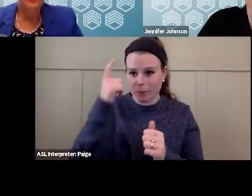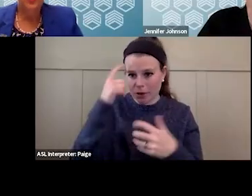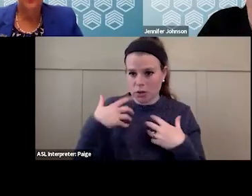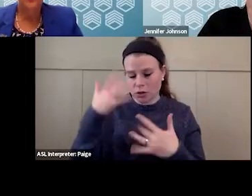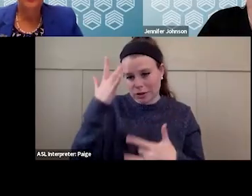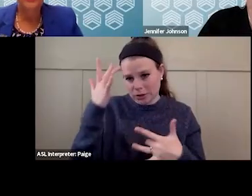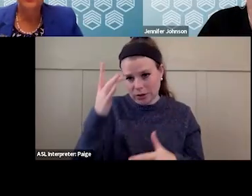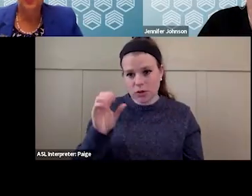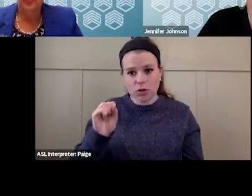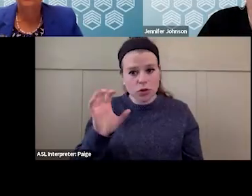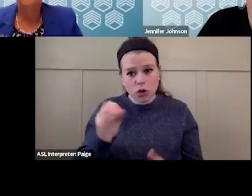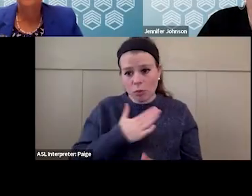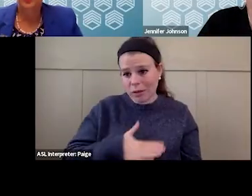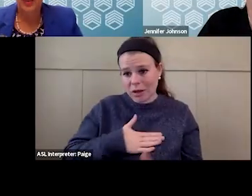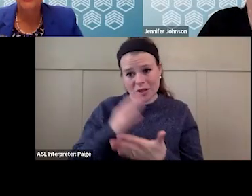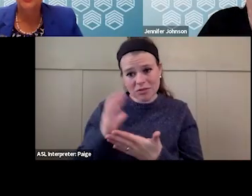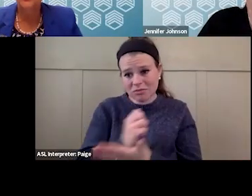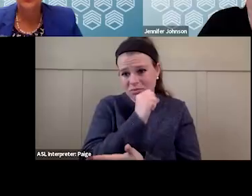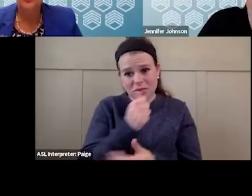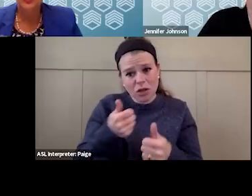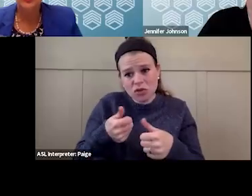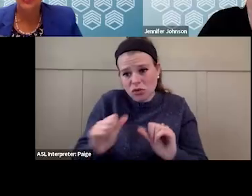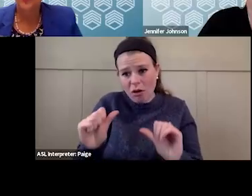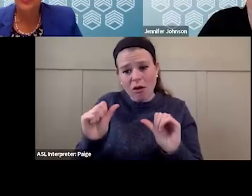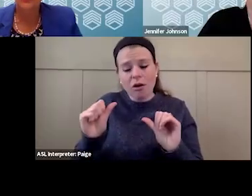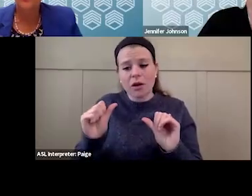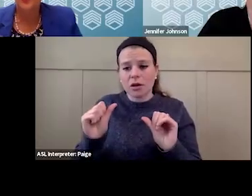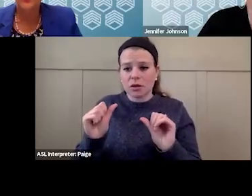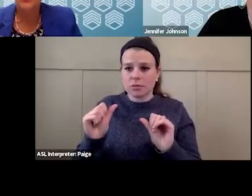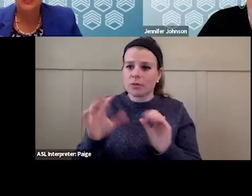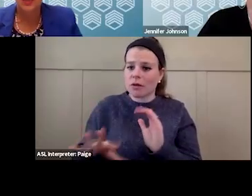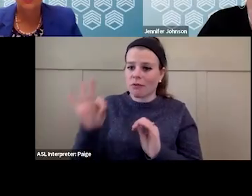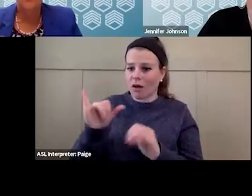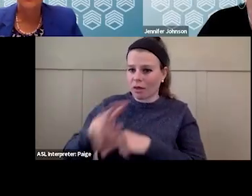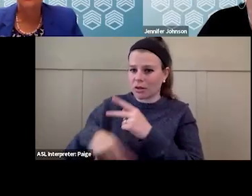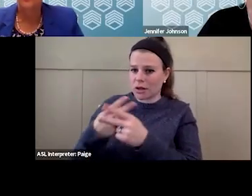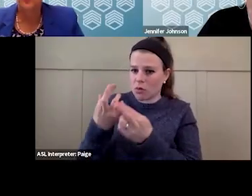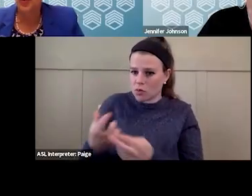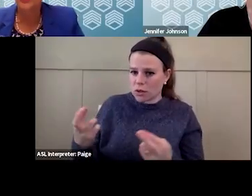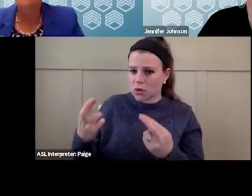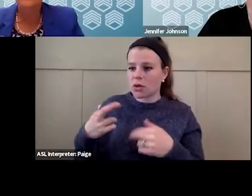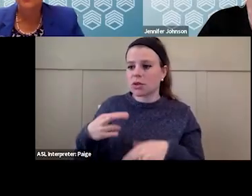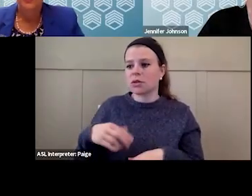Um, so please try to, uh, search out for some of those, uh, some of those trainings